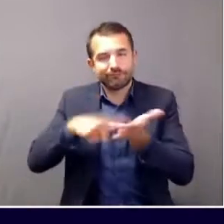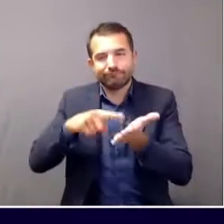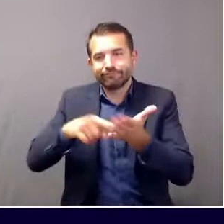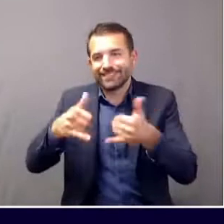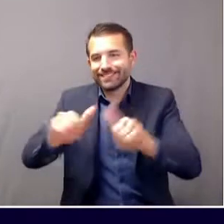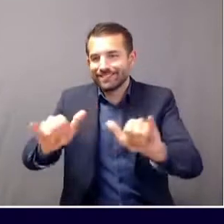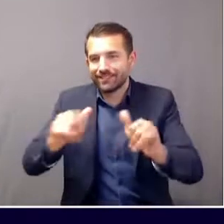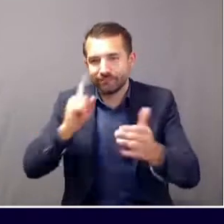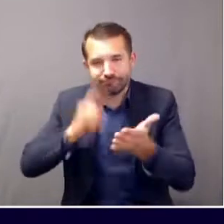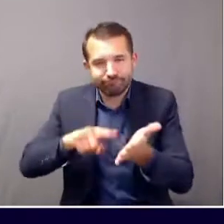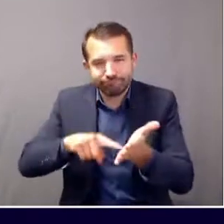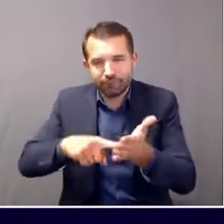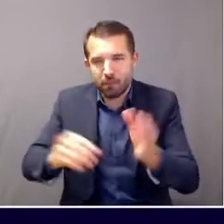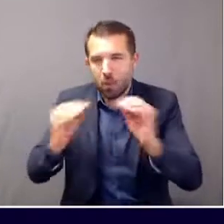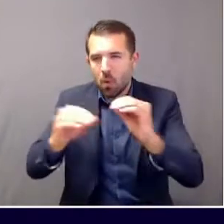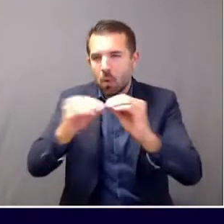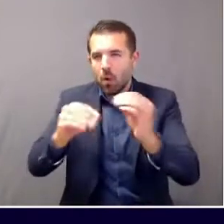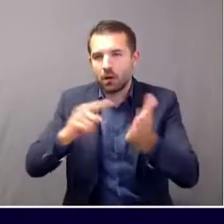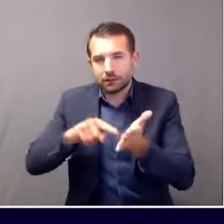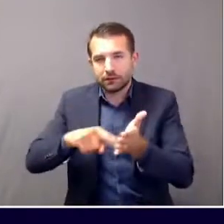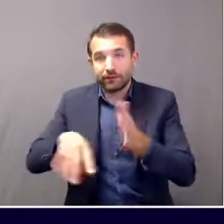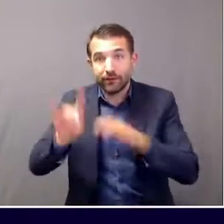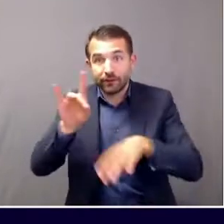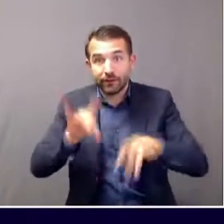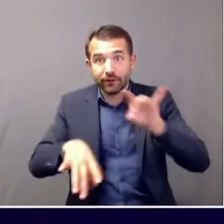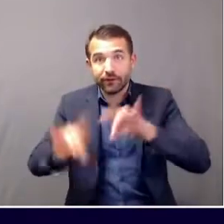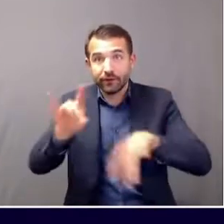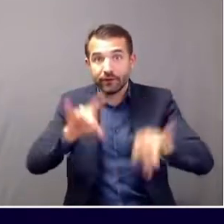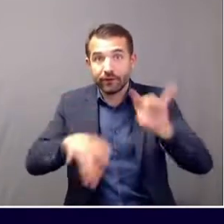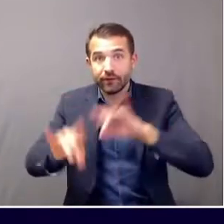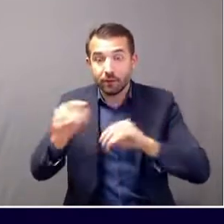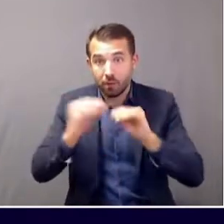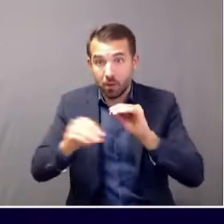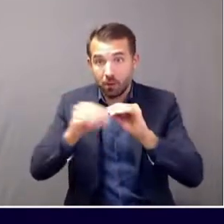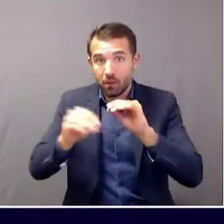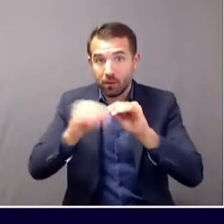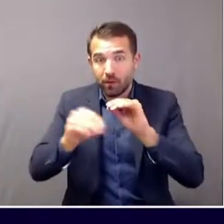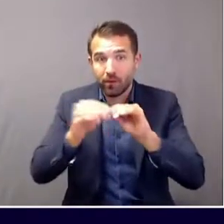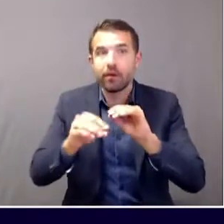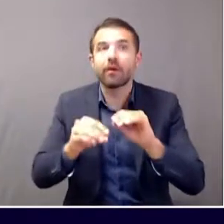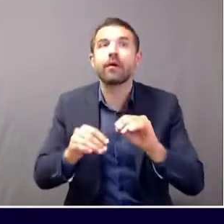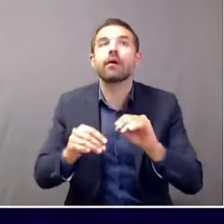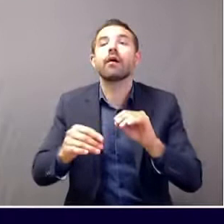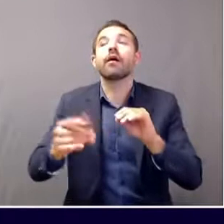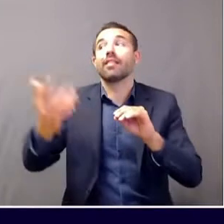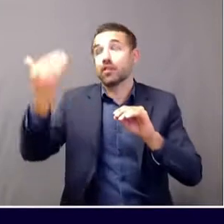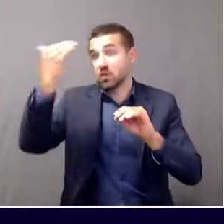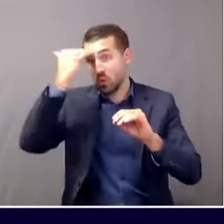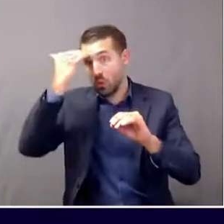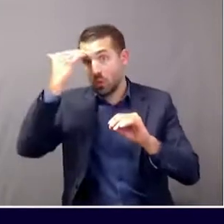as new cases come in given what